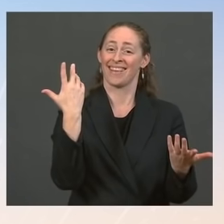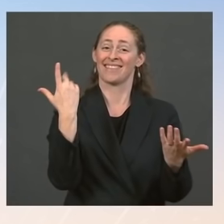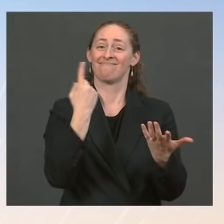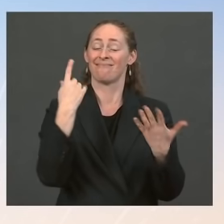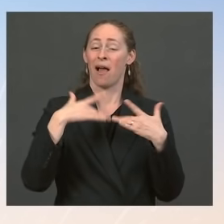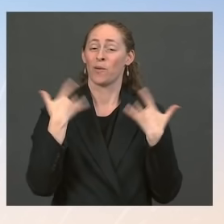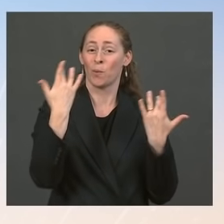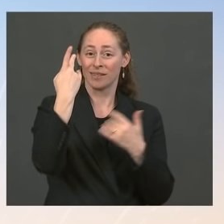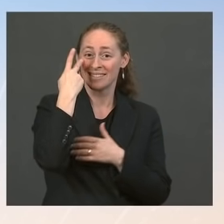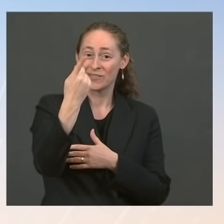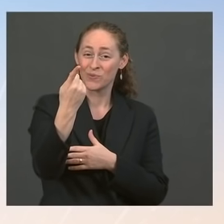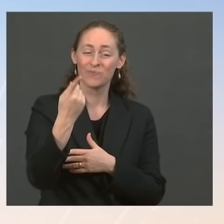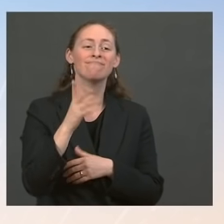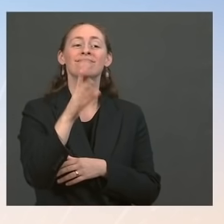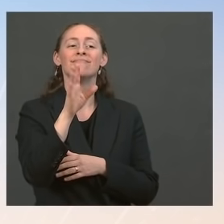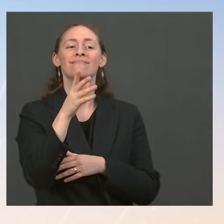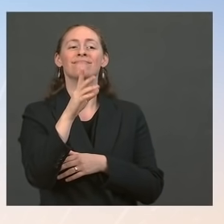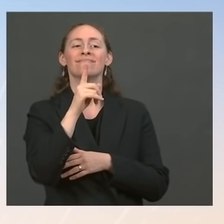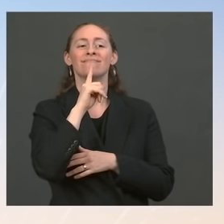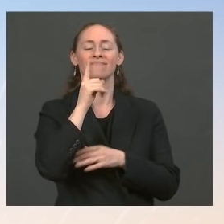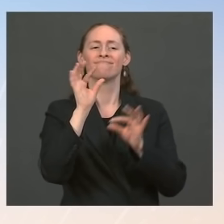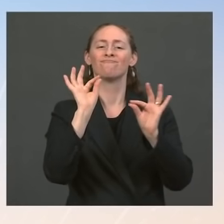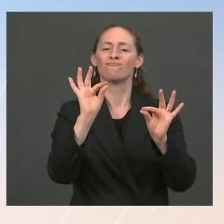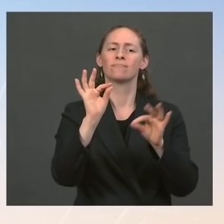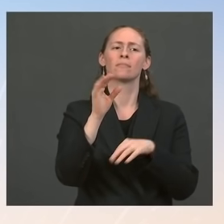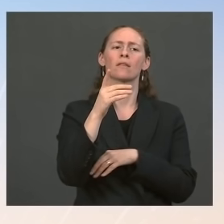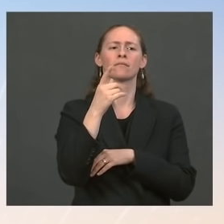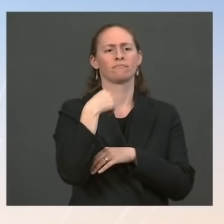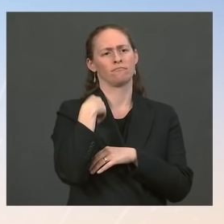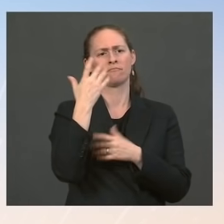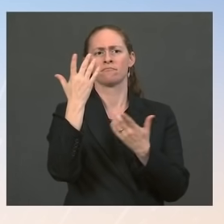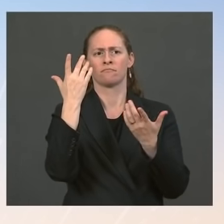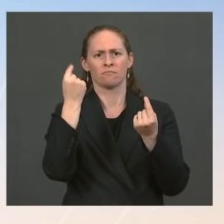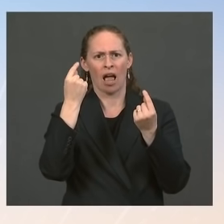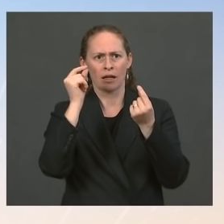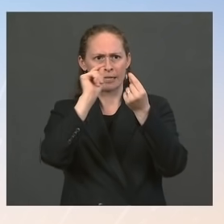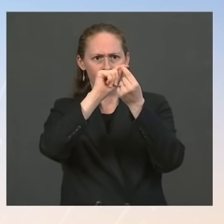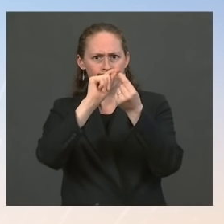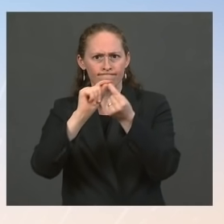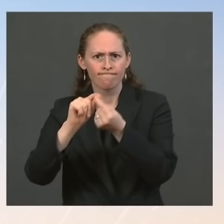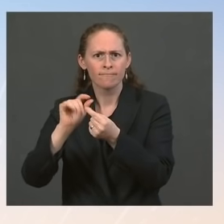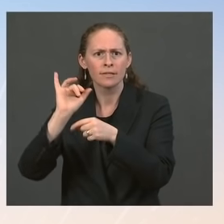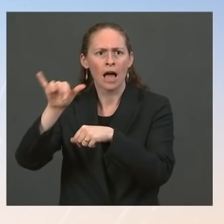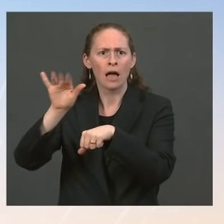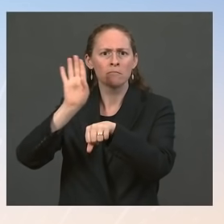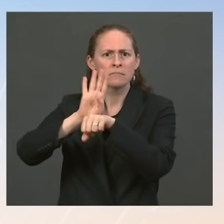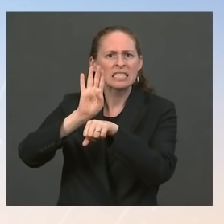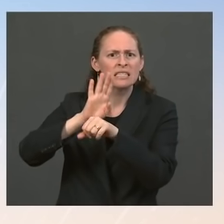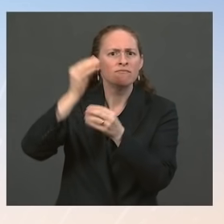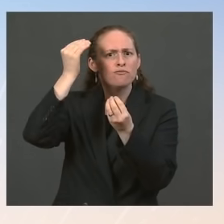Lynn, so we will get you absolutely all the details on the business in intricate detail. And everyone here who wants that detail,